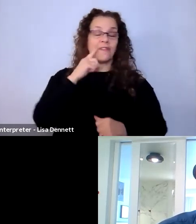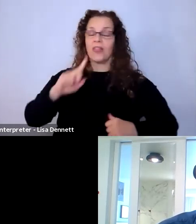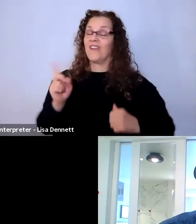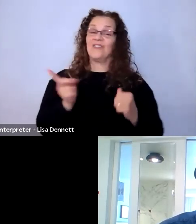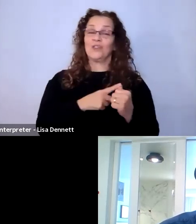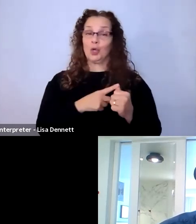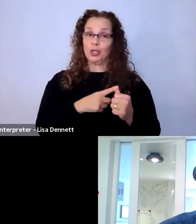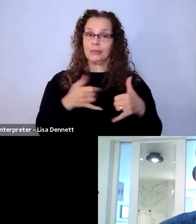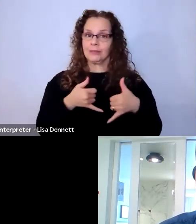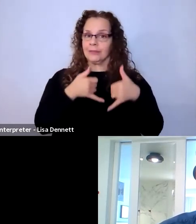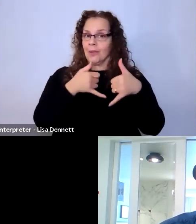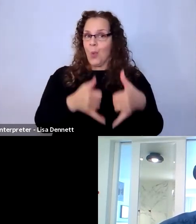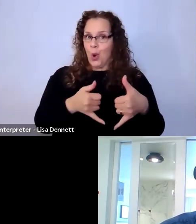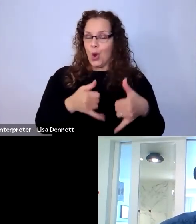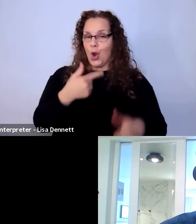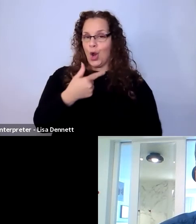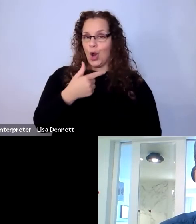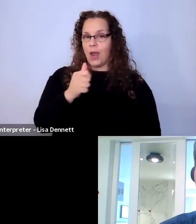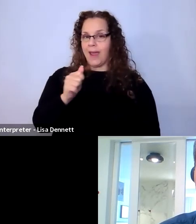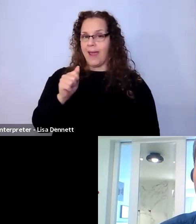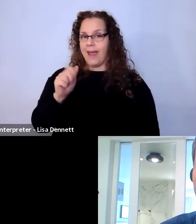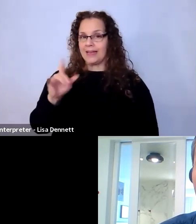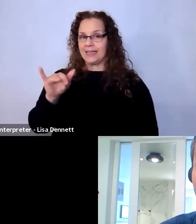galleries, we will be taking the galleries every year to a different tech hub.